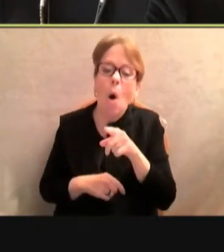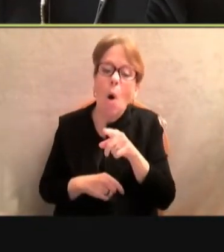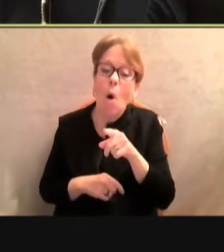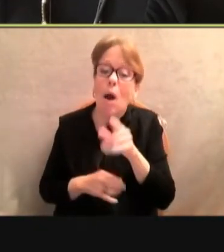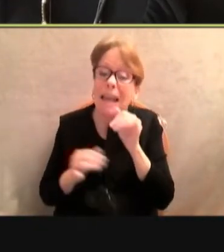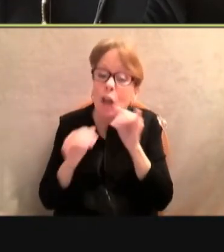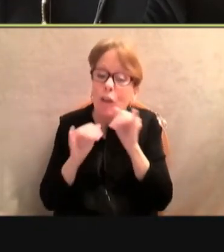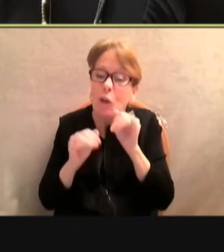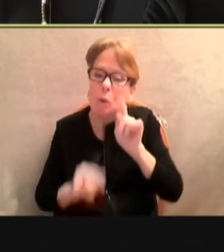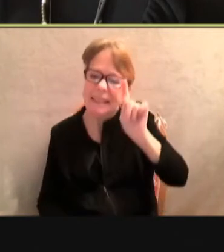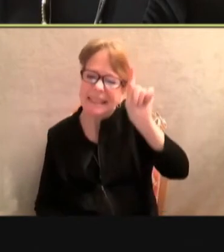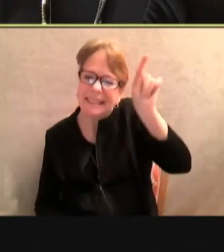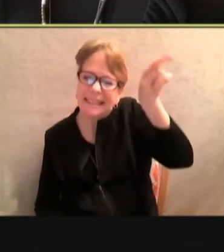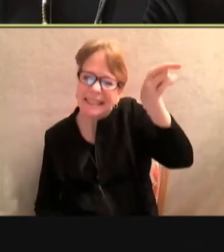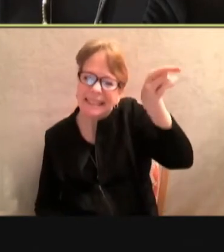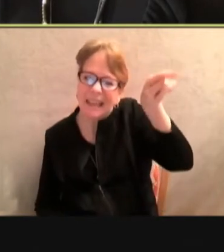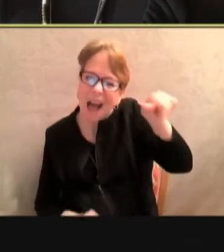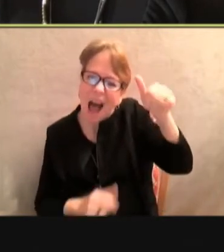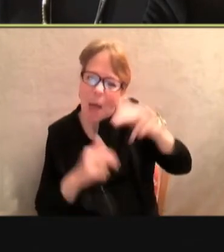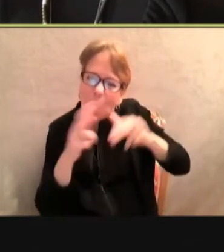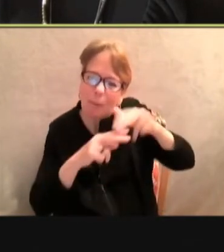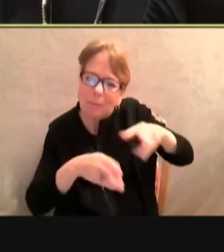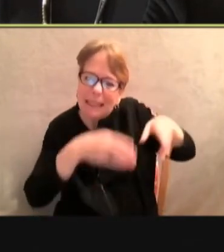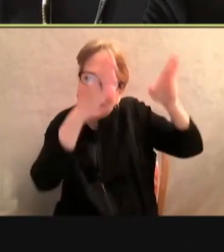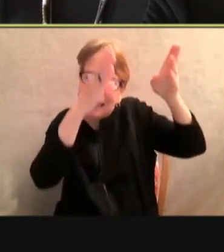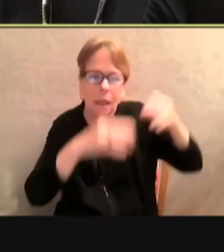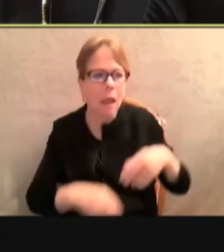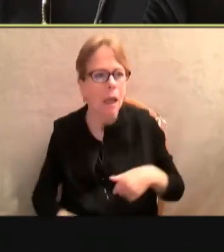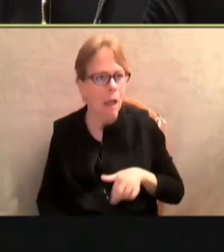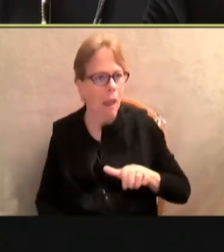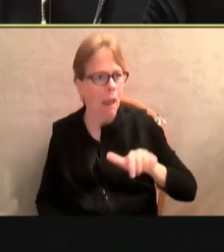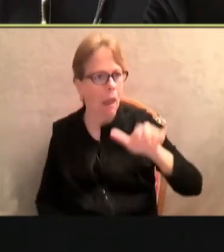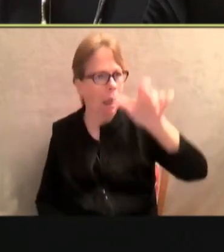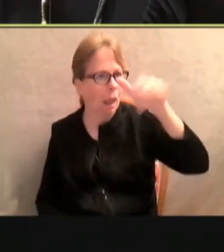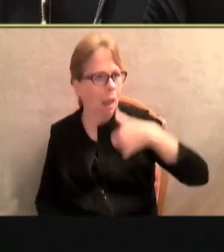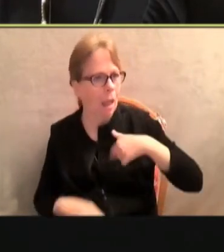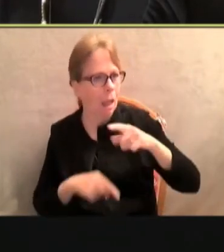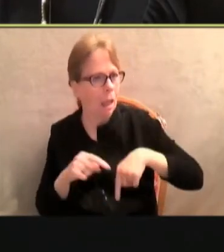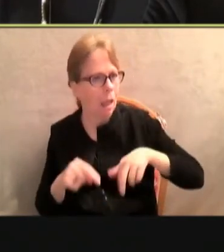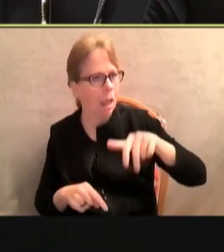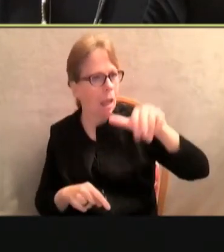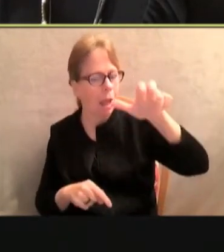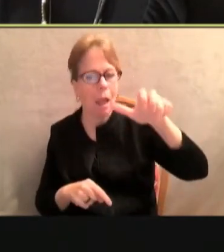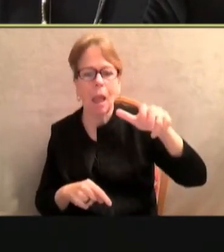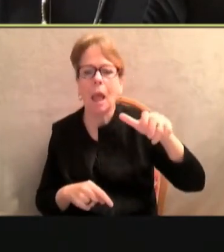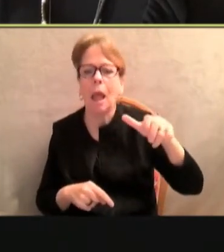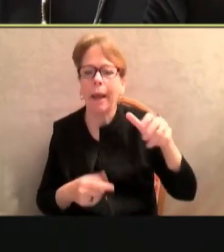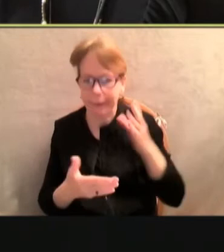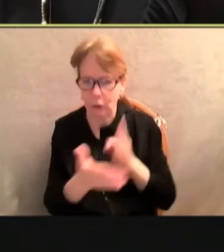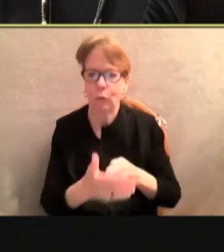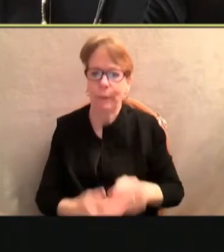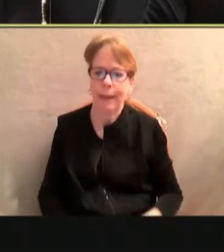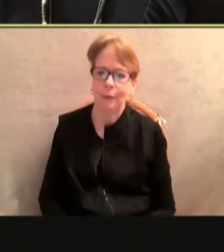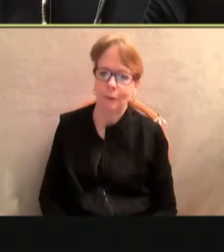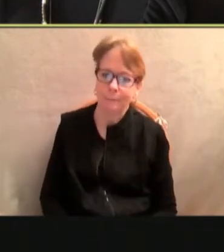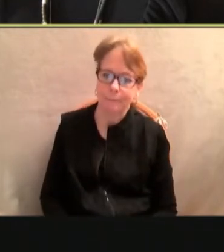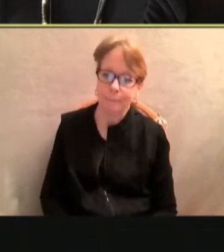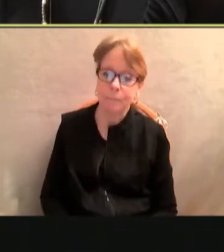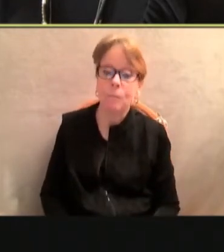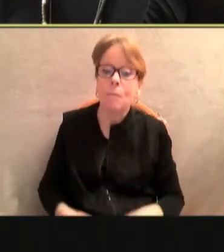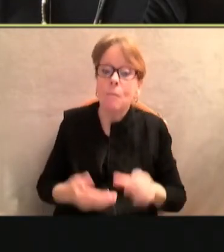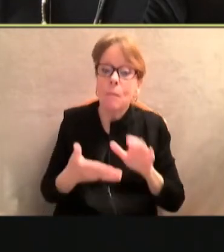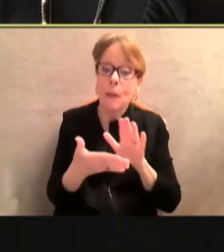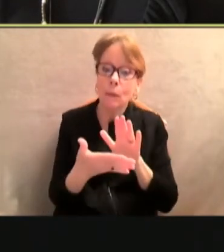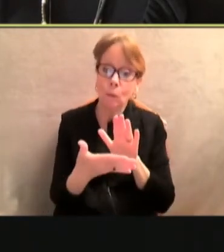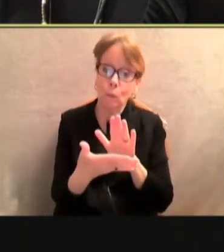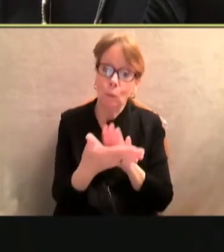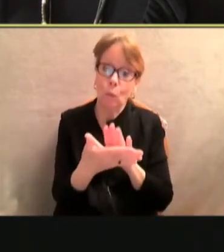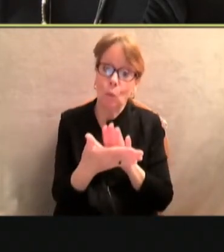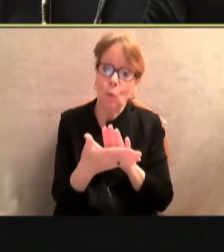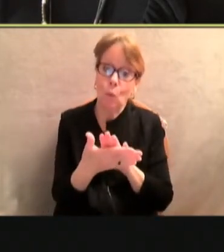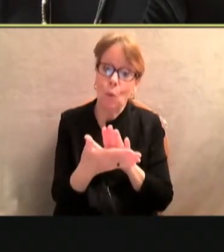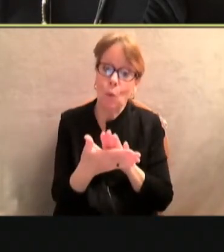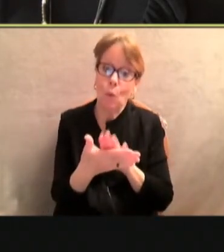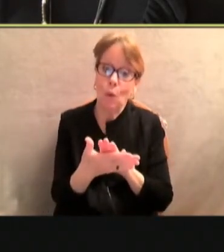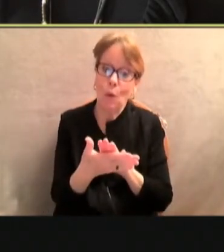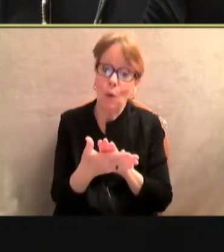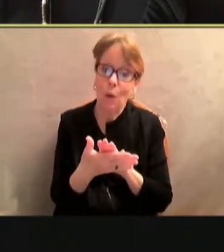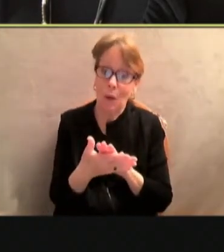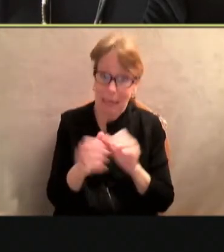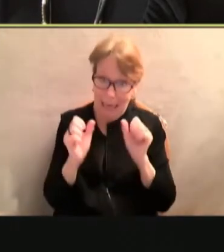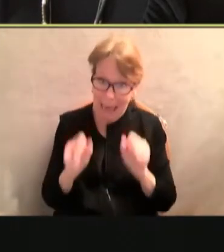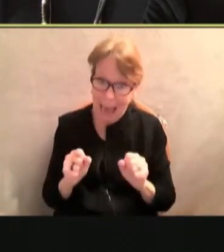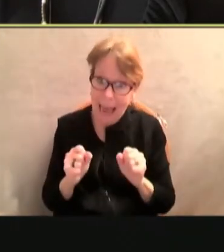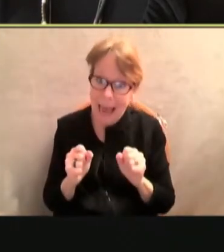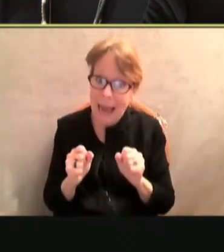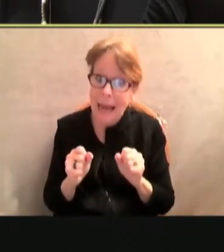impairment, that's also discrimination. Schools are not allowed to ask people before they